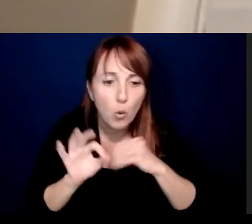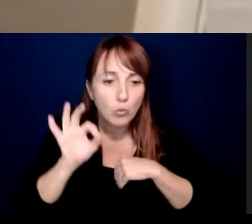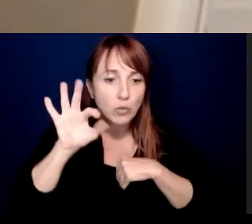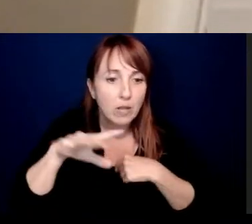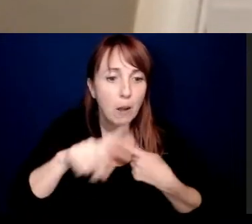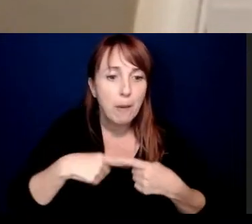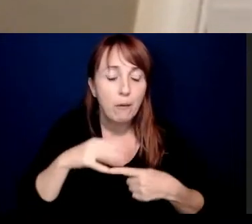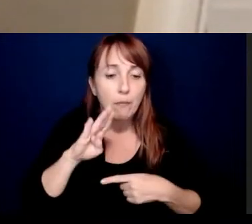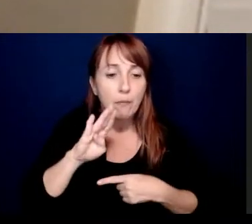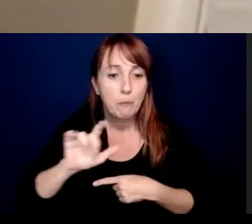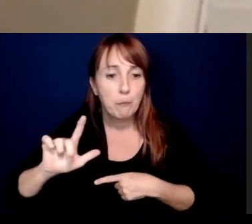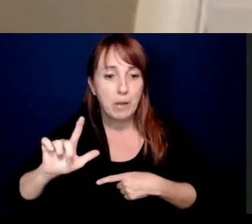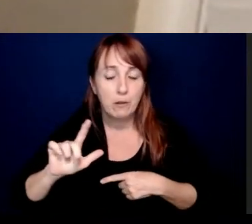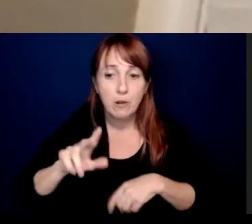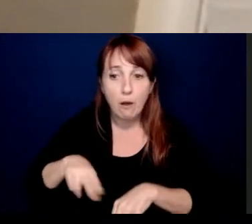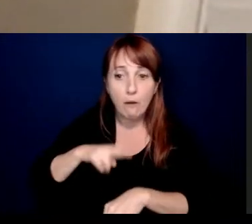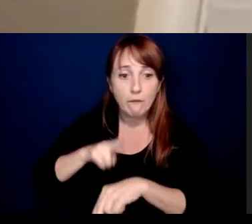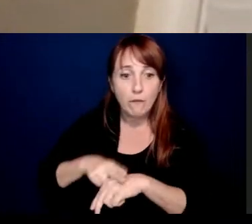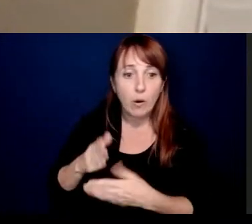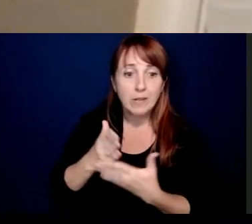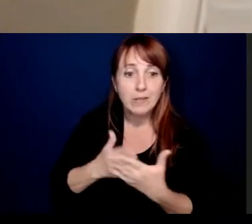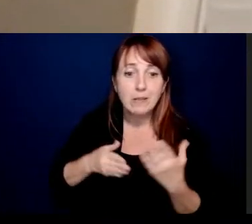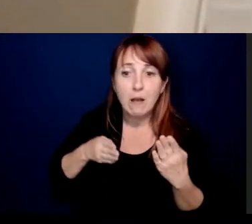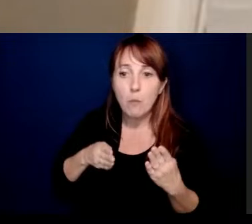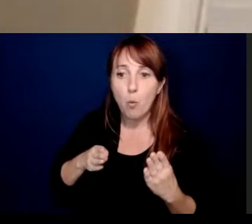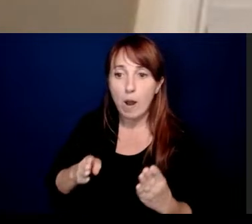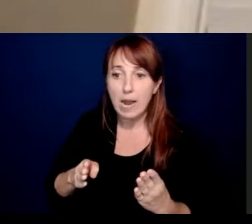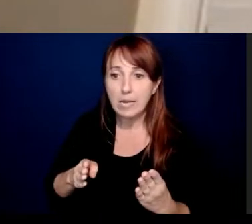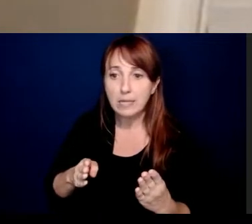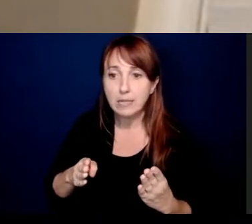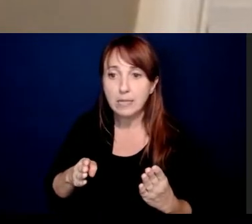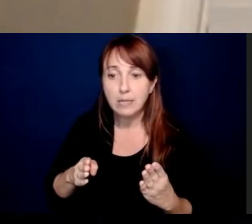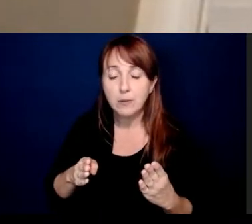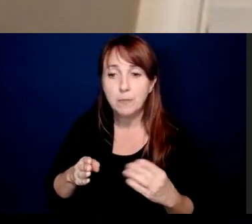Of course, in some ways this speaks